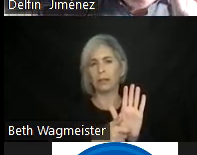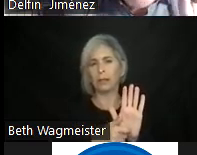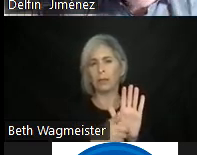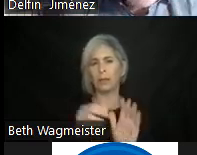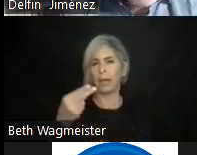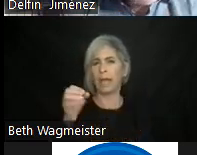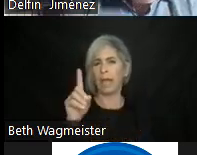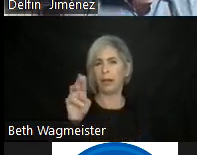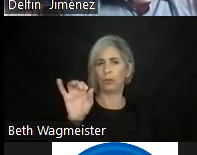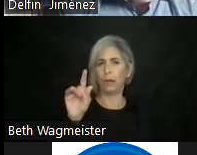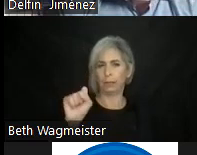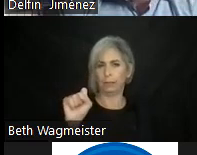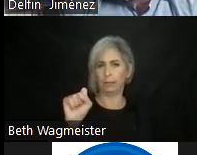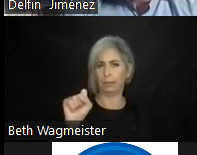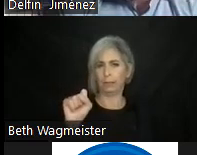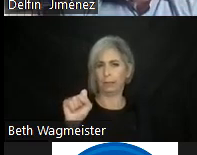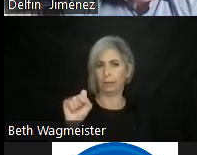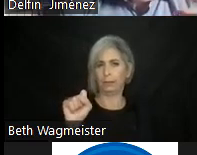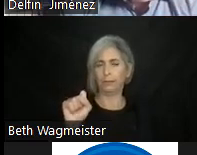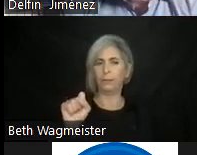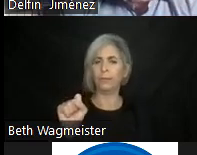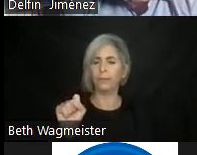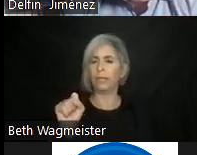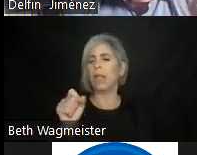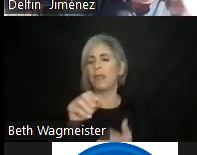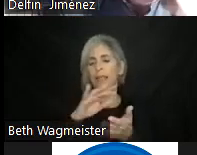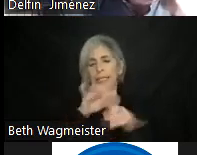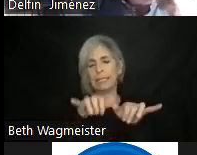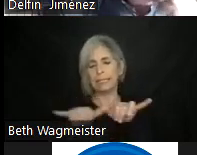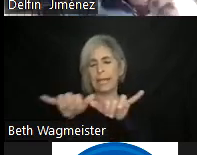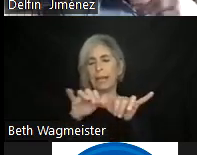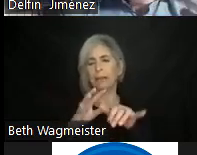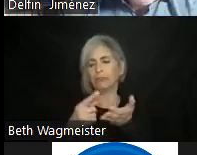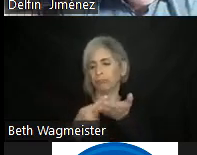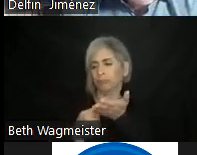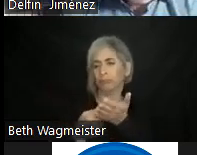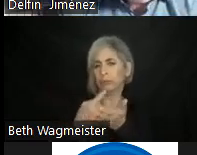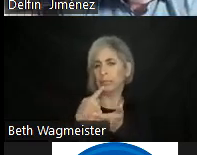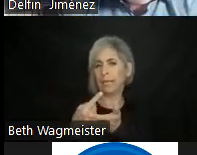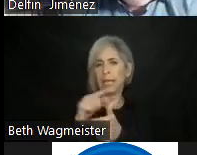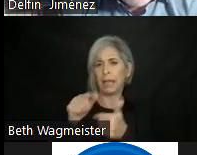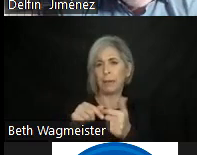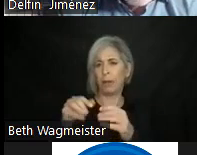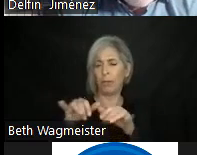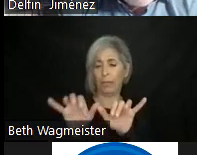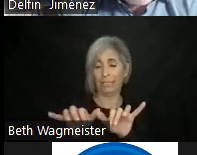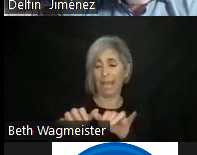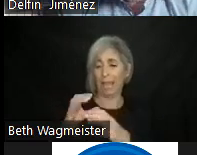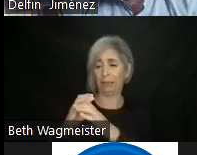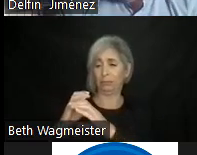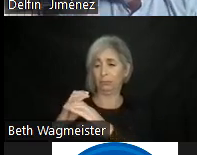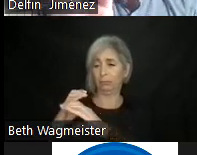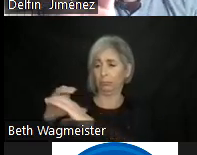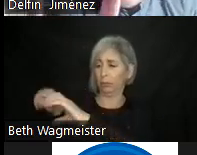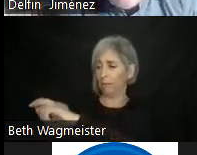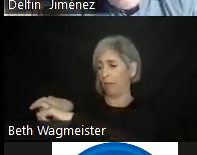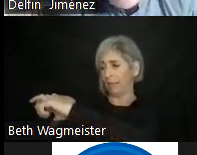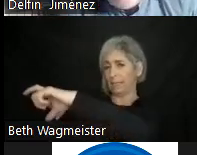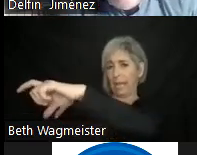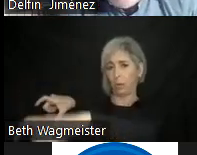main standard, talk about required size, but in the technical report